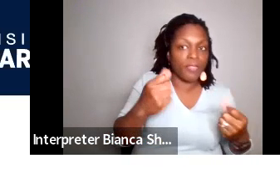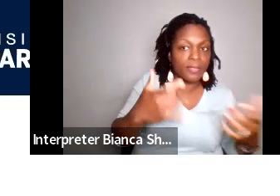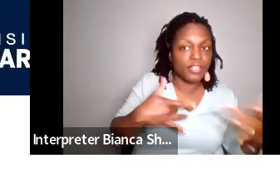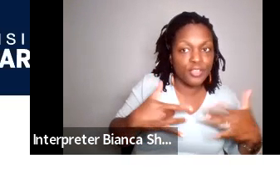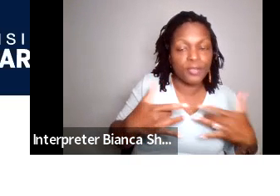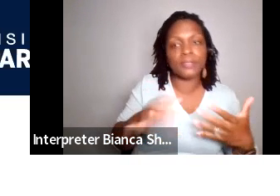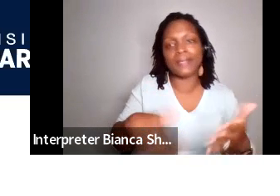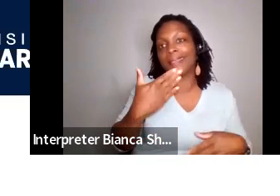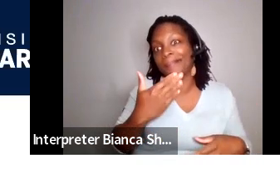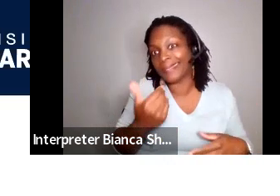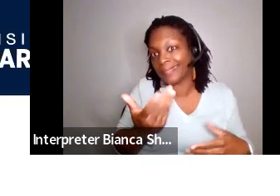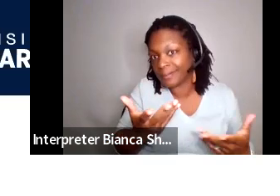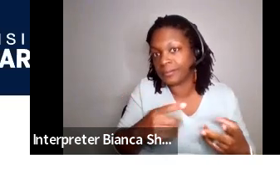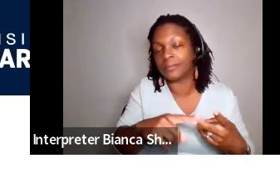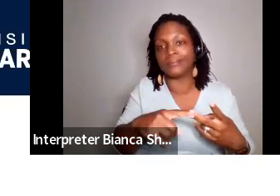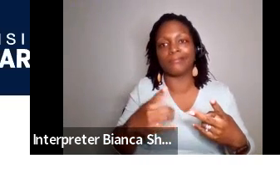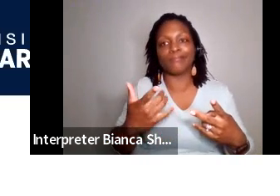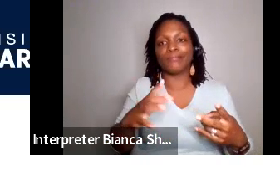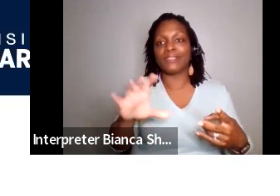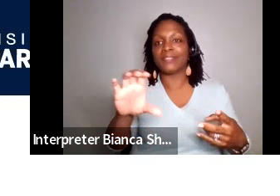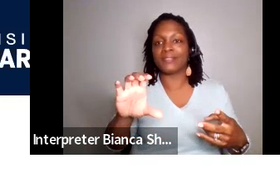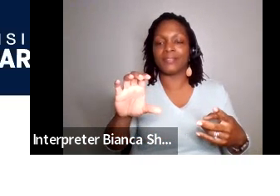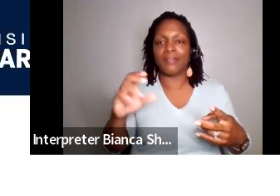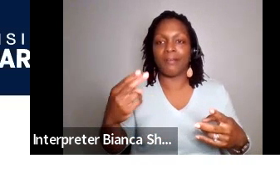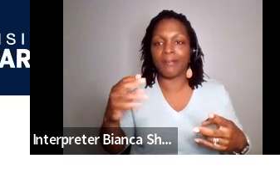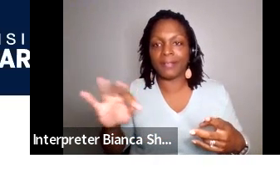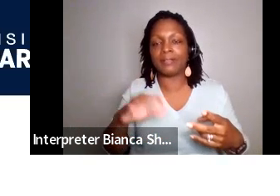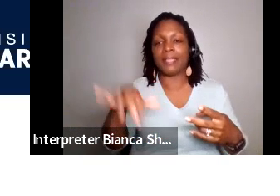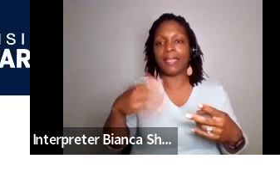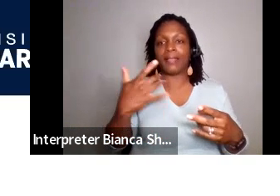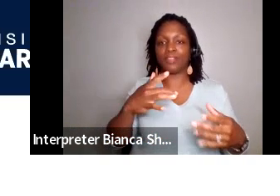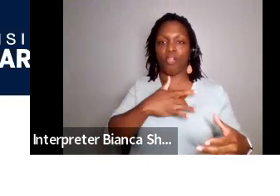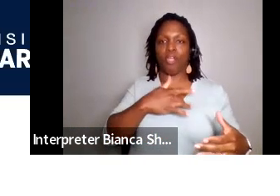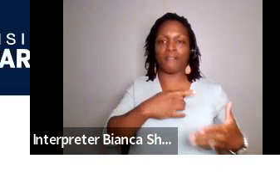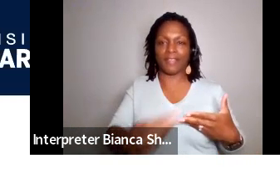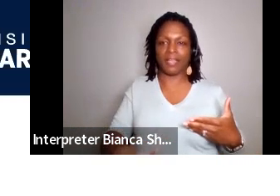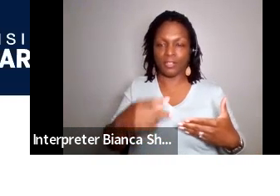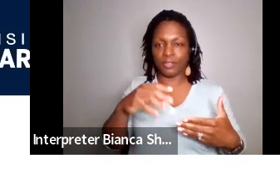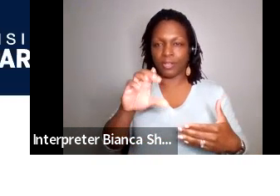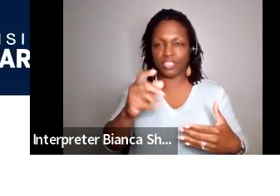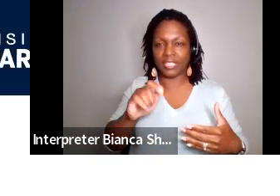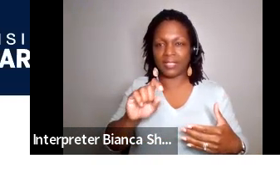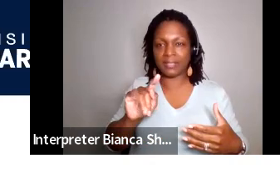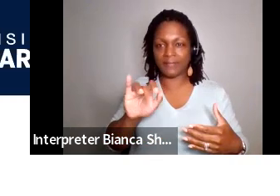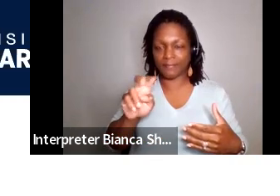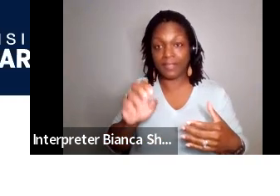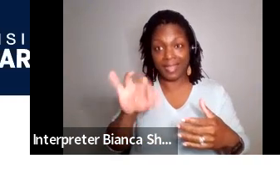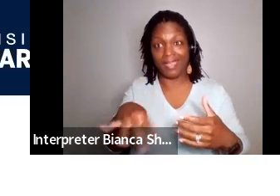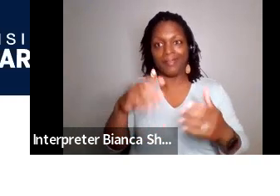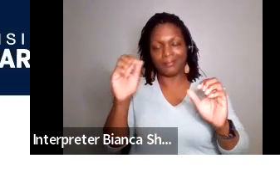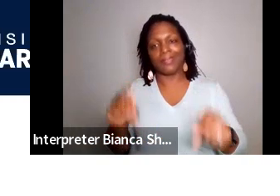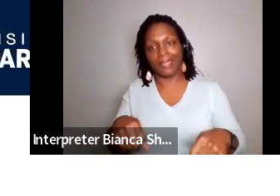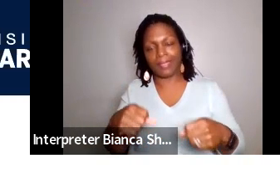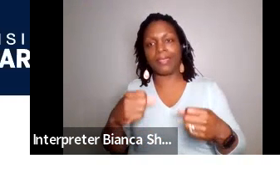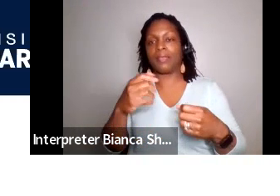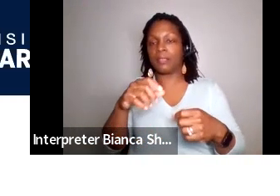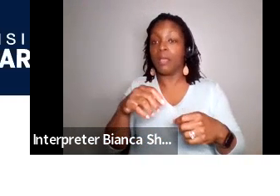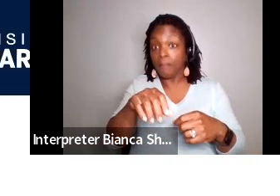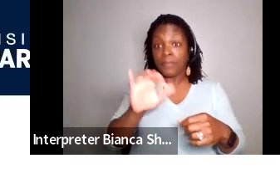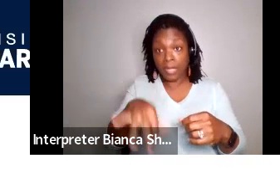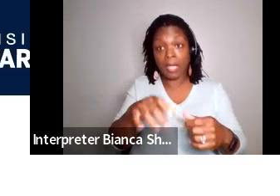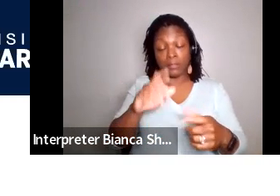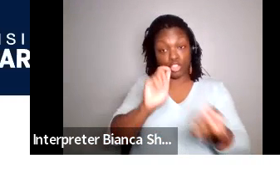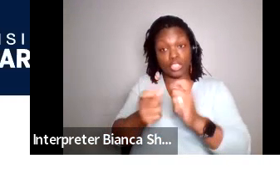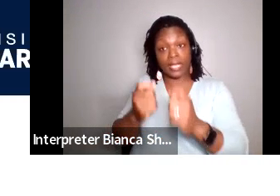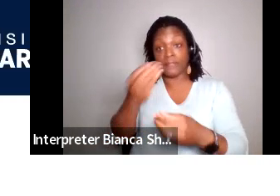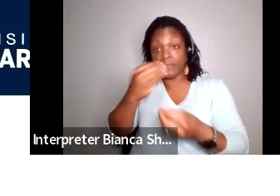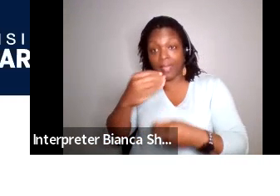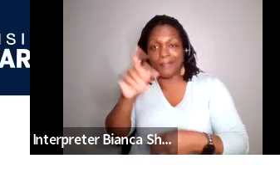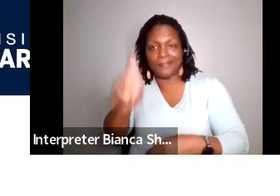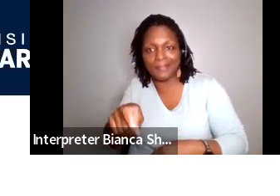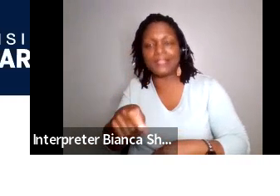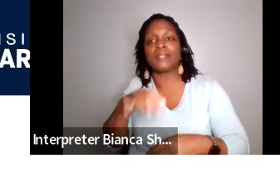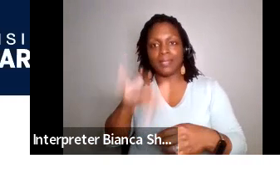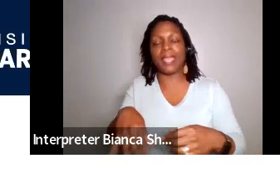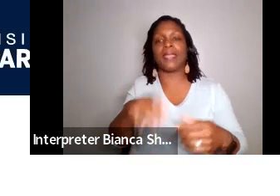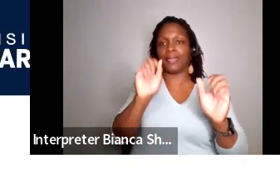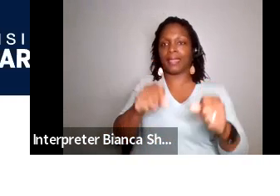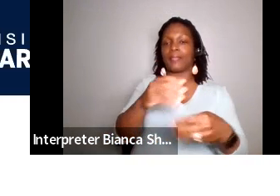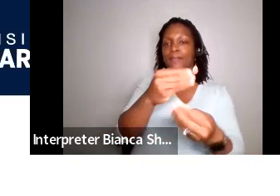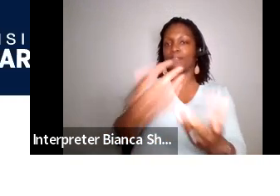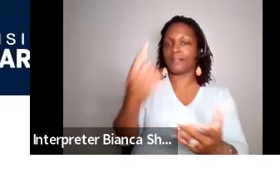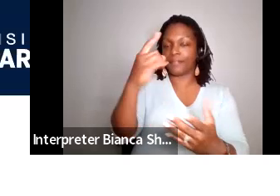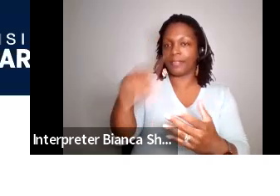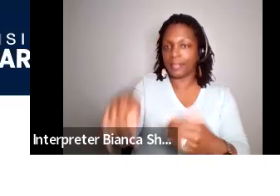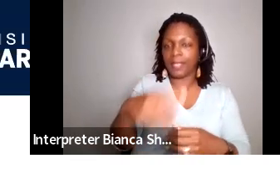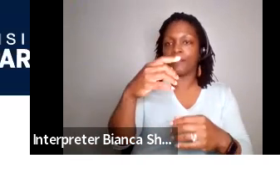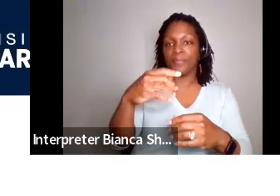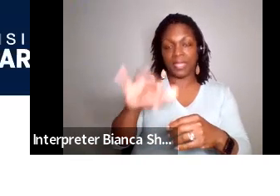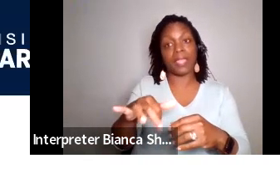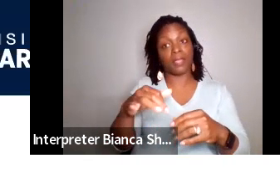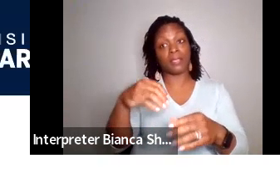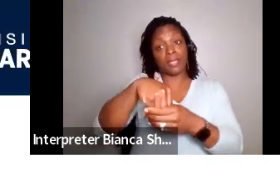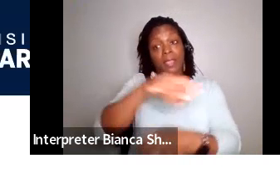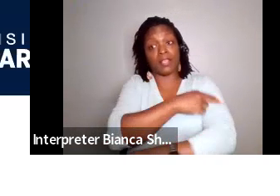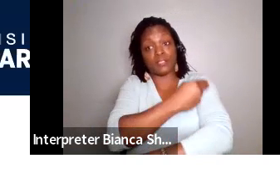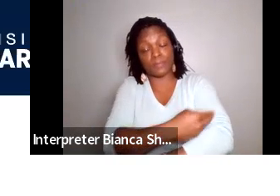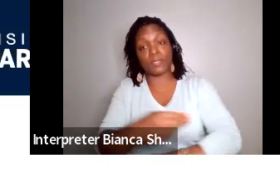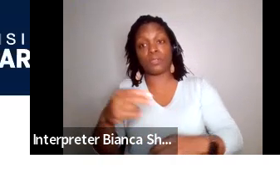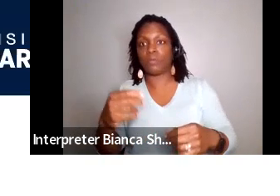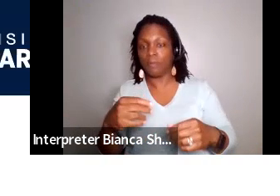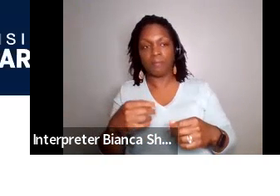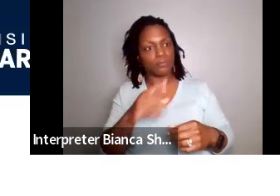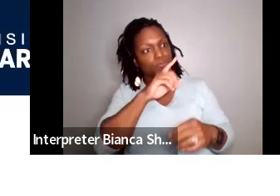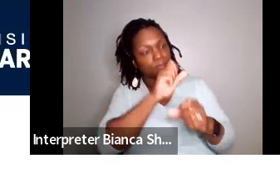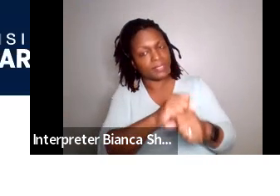Is it that example congested part failure is another good example Other States who've done these medically tailored meals have had great results, Reductions in hospitalizations because they're able to provide the person with really